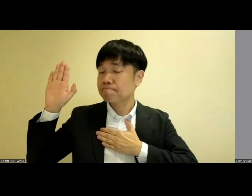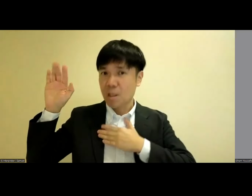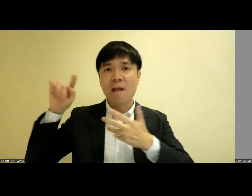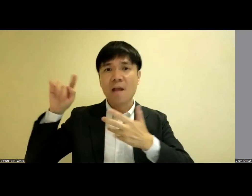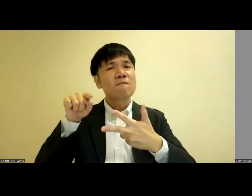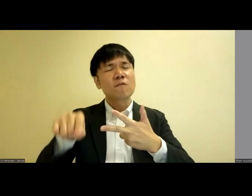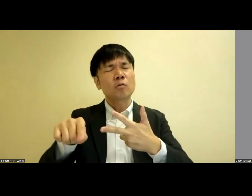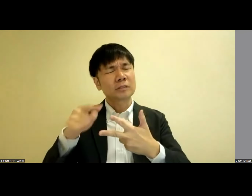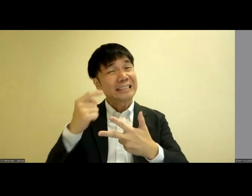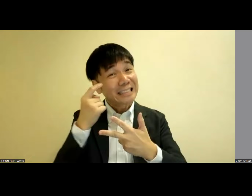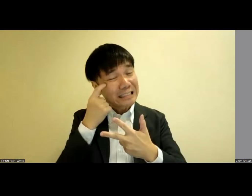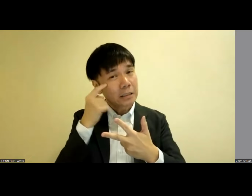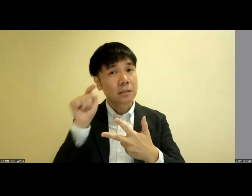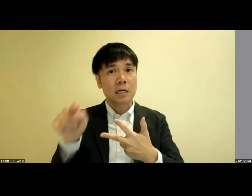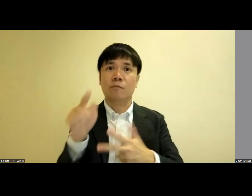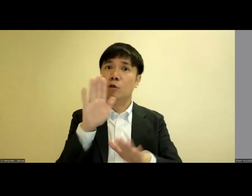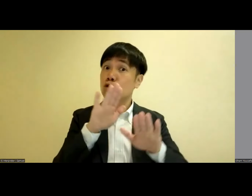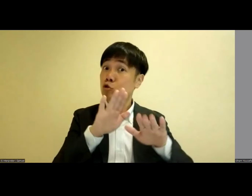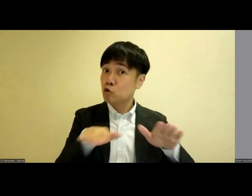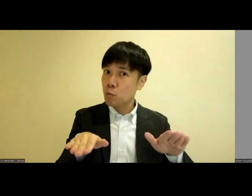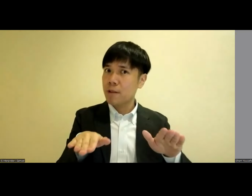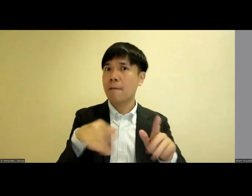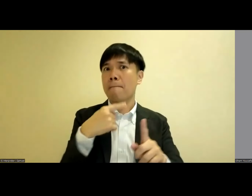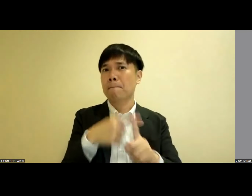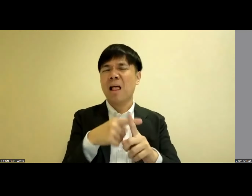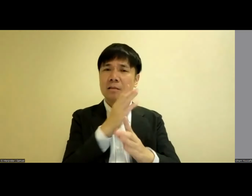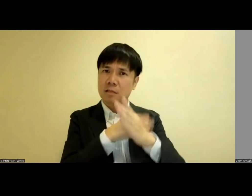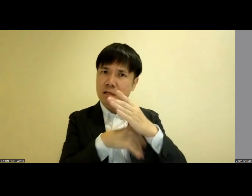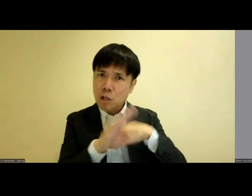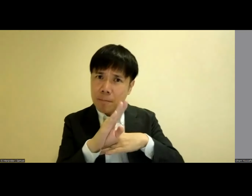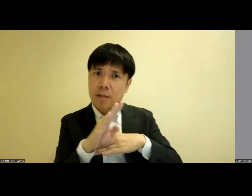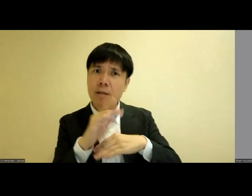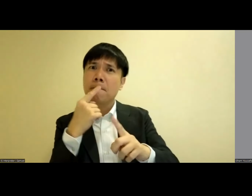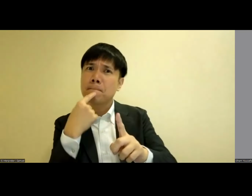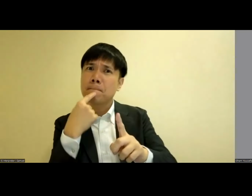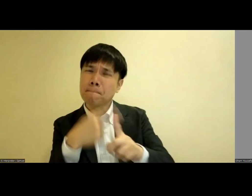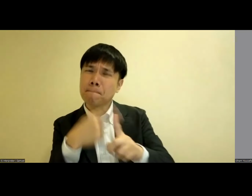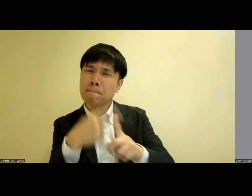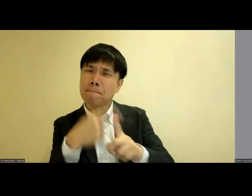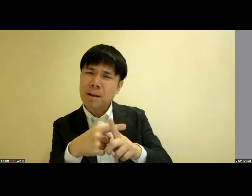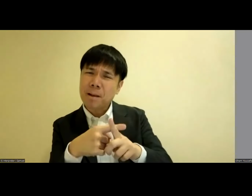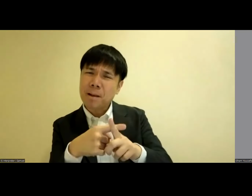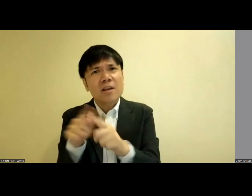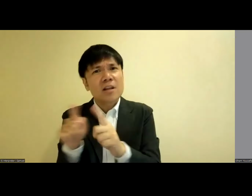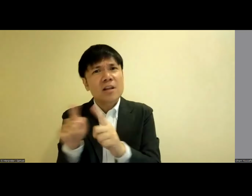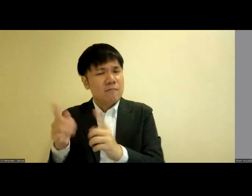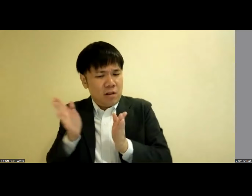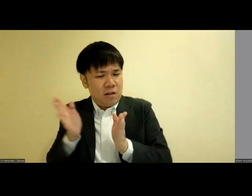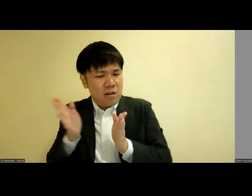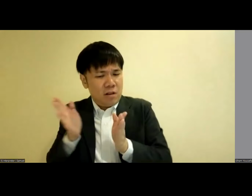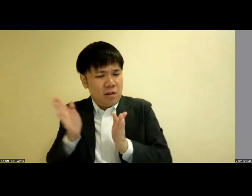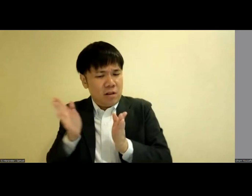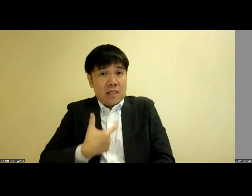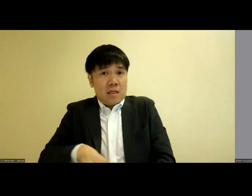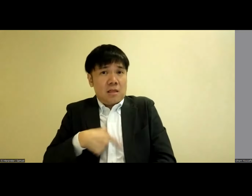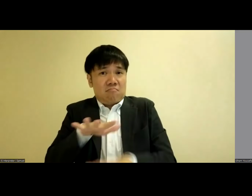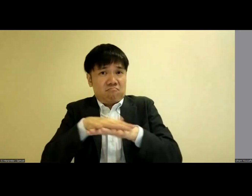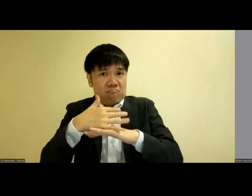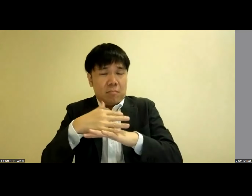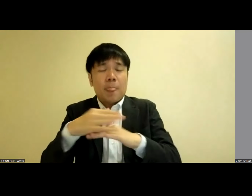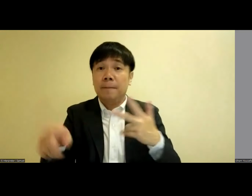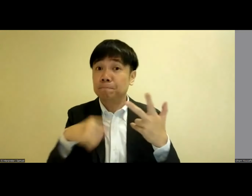That should be our goal, to advocate during this GRF to see that disability, I don't mind,